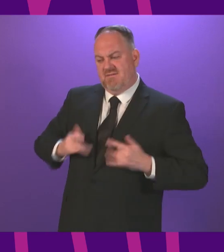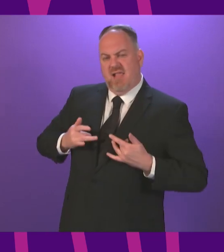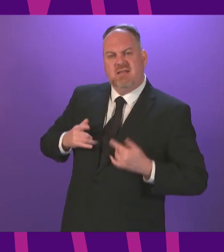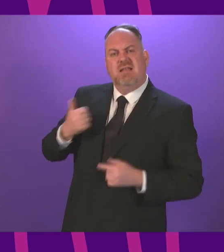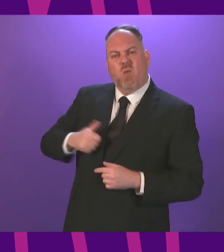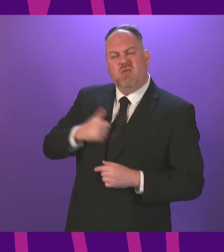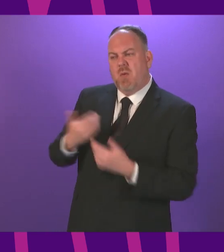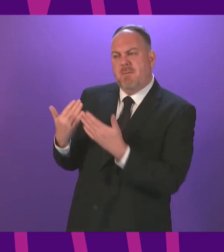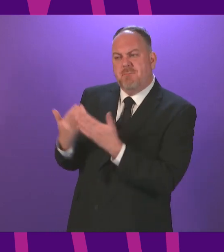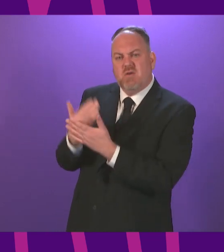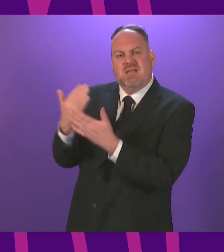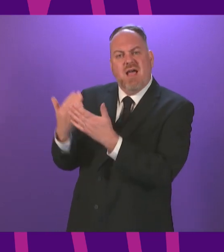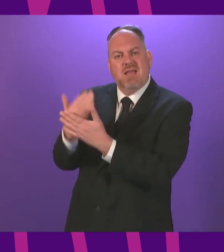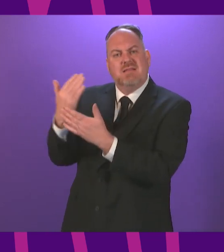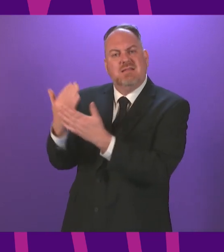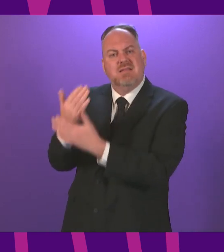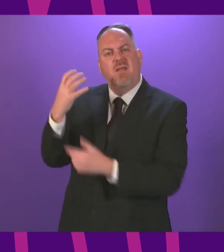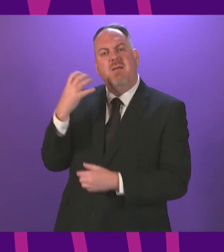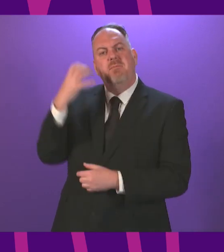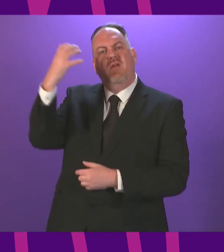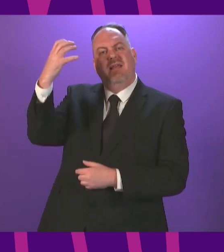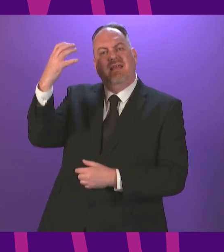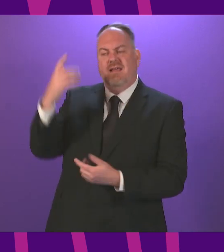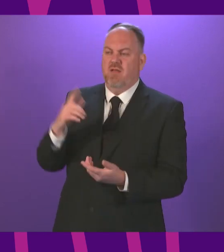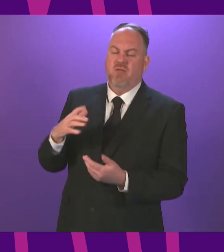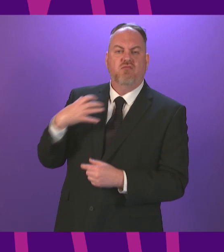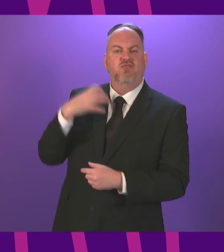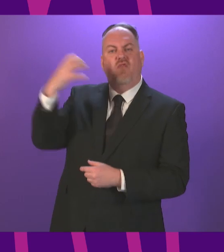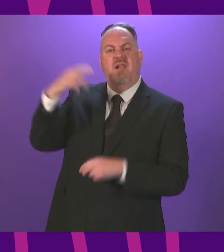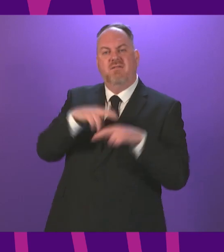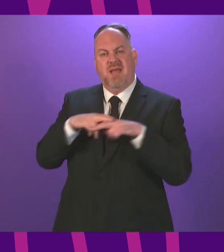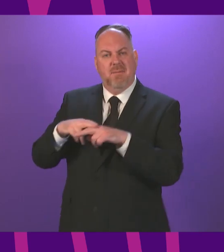it will consider whether it can do so and how a royal family can keep pace with the modern,